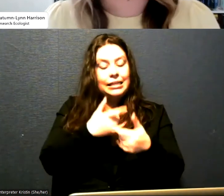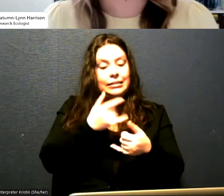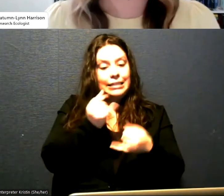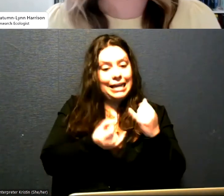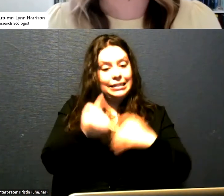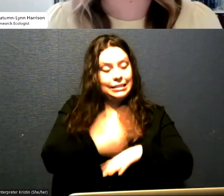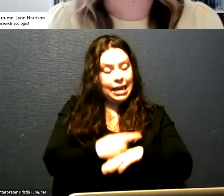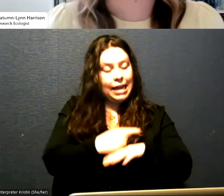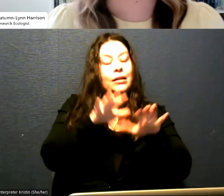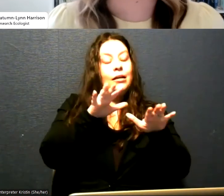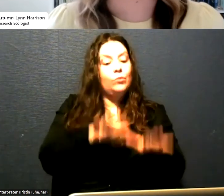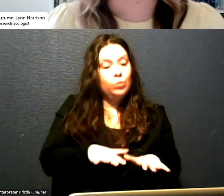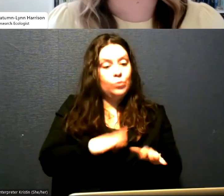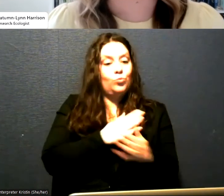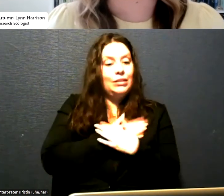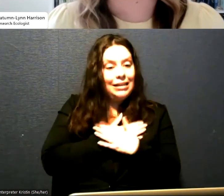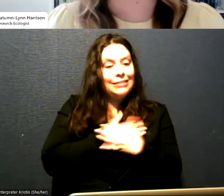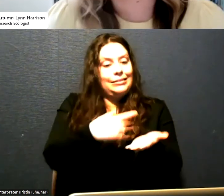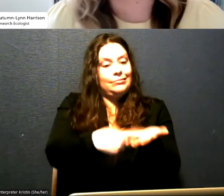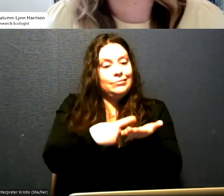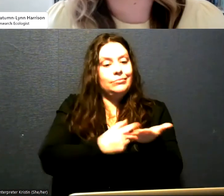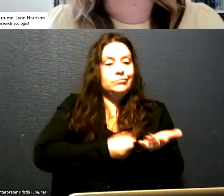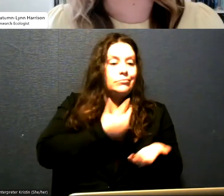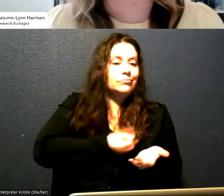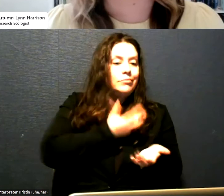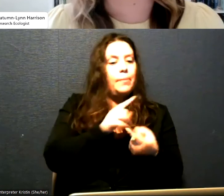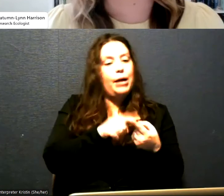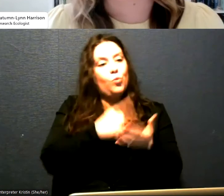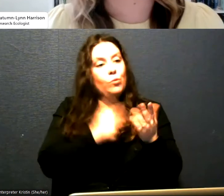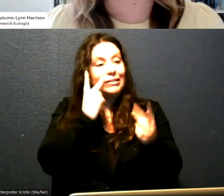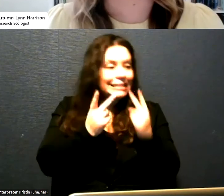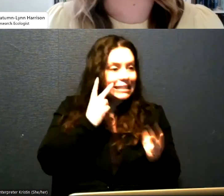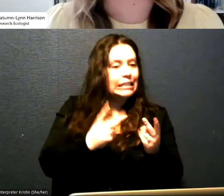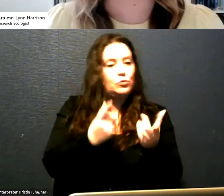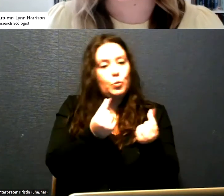what we've seen that day and just, just being out in nature that's the best. Being away from the desk.